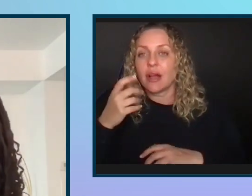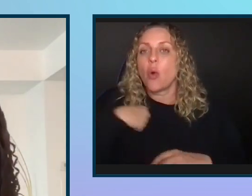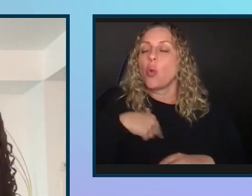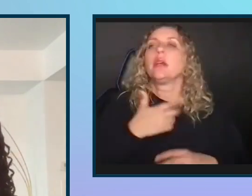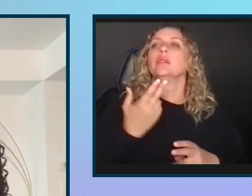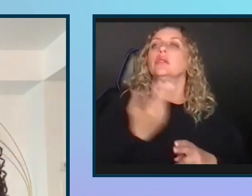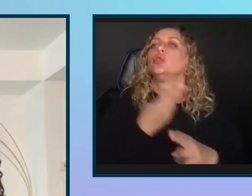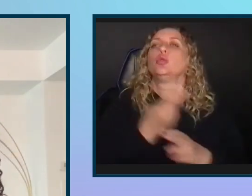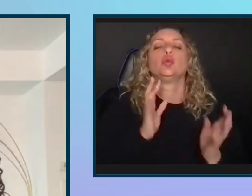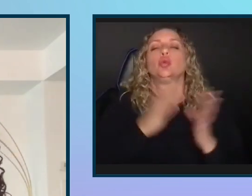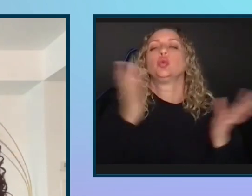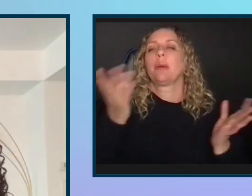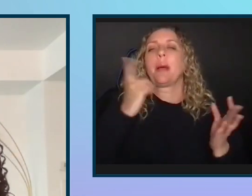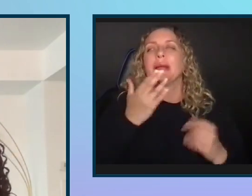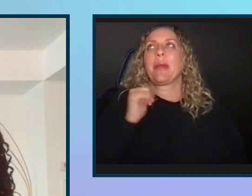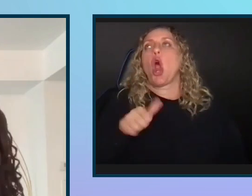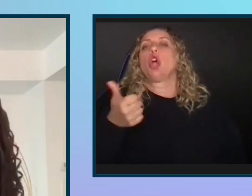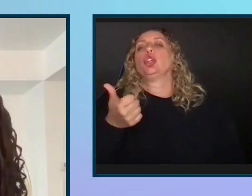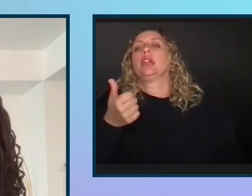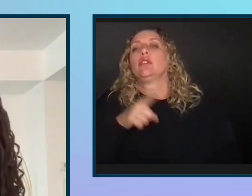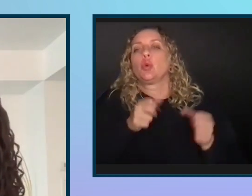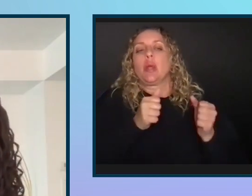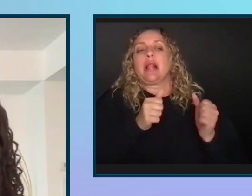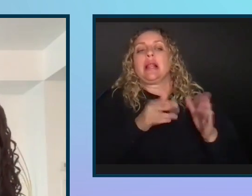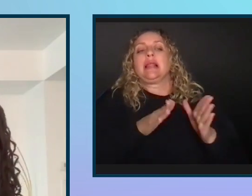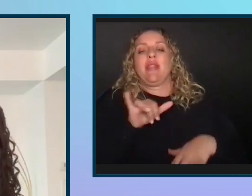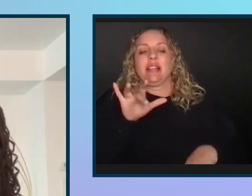it's a better alternative to let the user select that submit button,